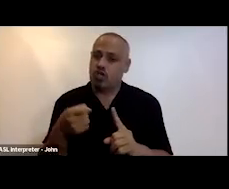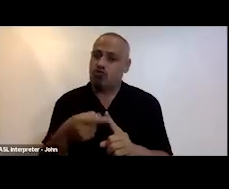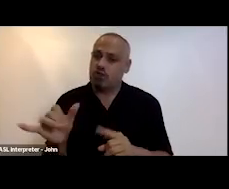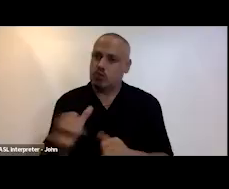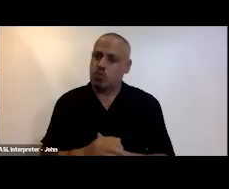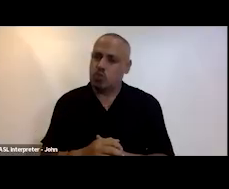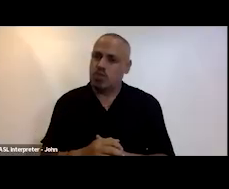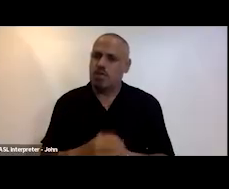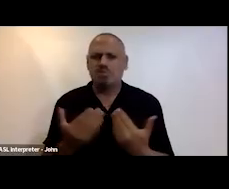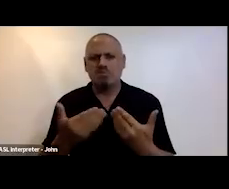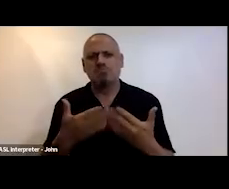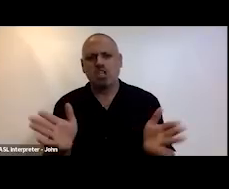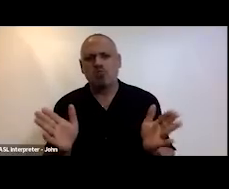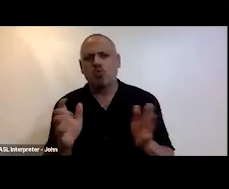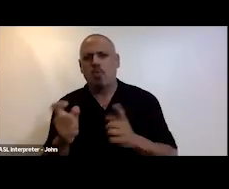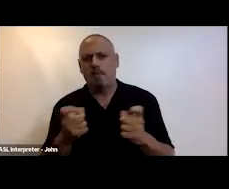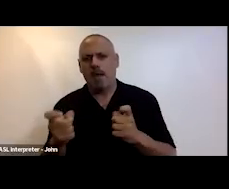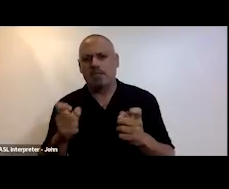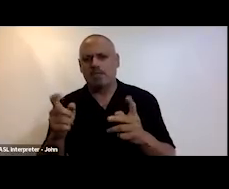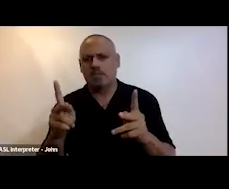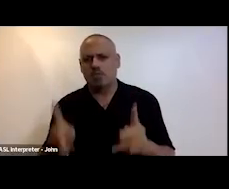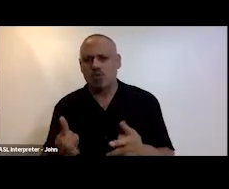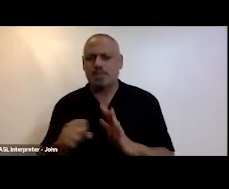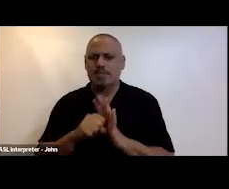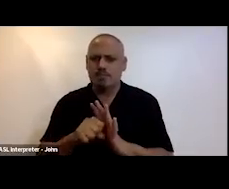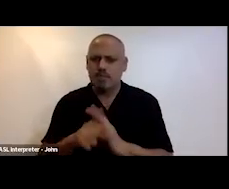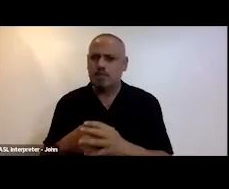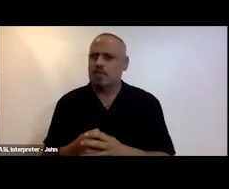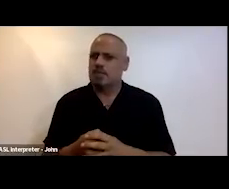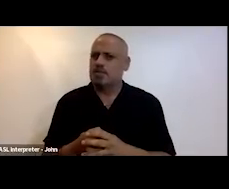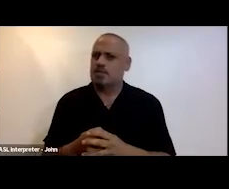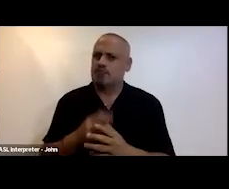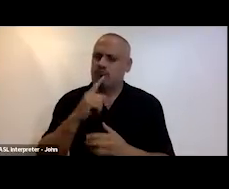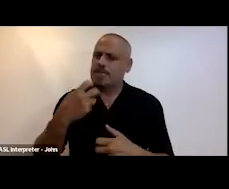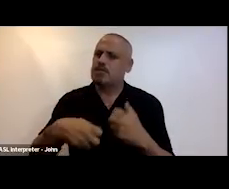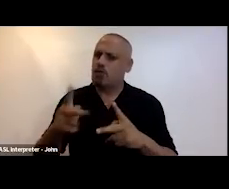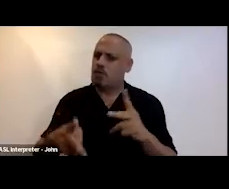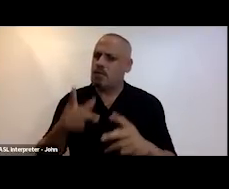but in general, managing of those intense symptoms, that can be really tough for folks who have a lot of trauma.